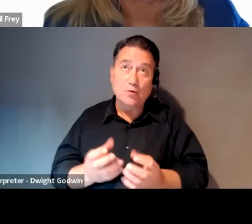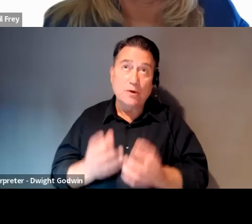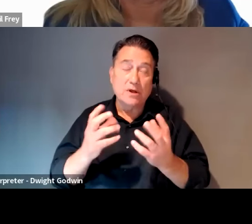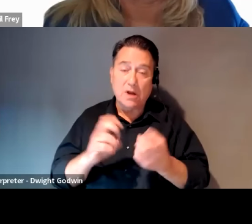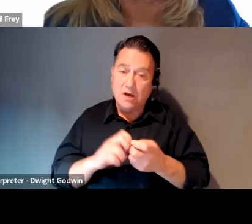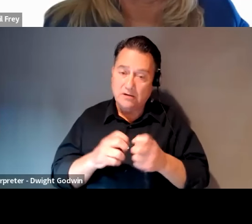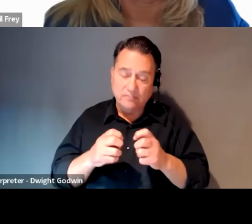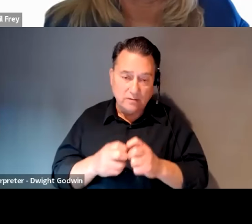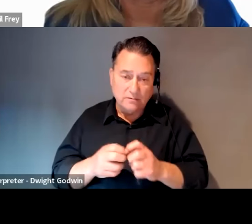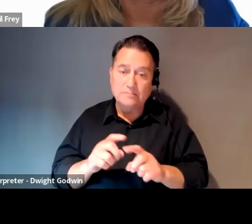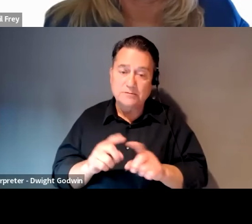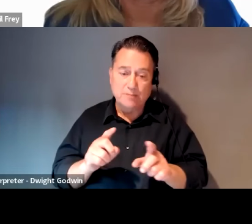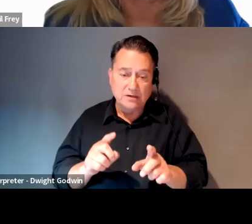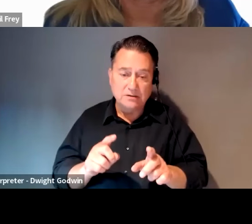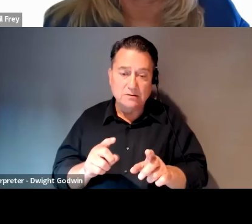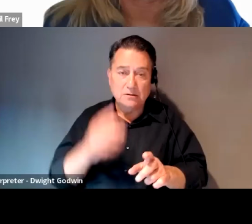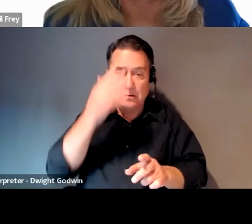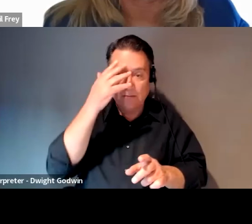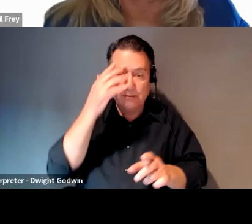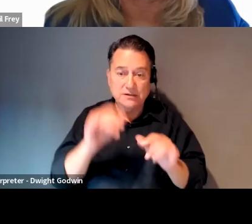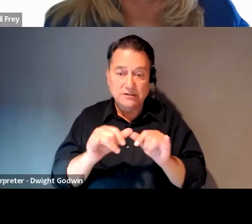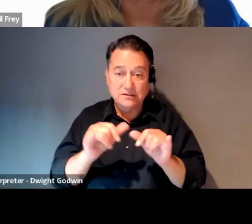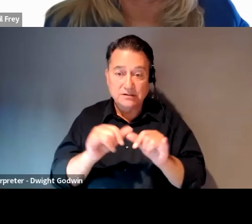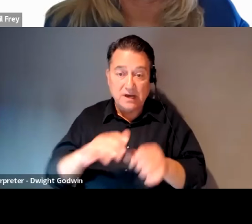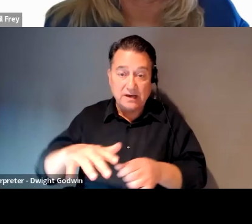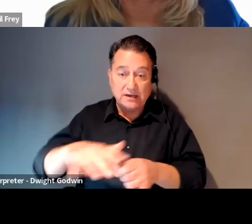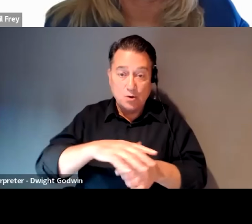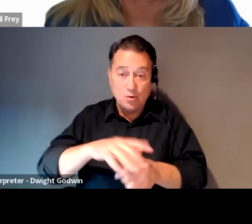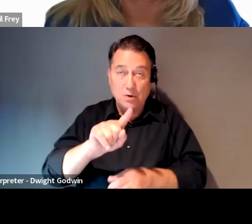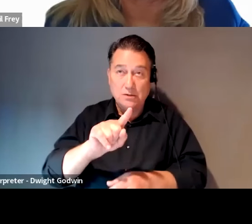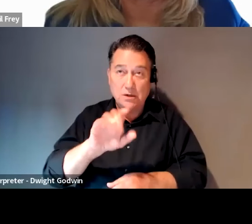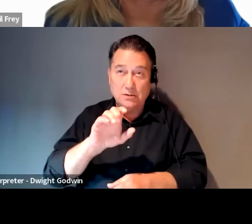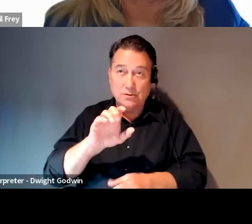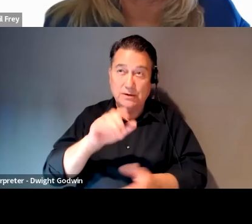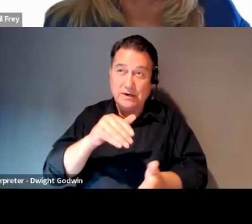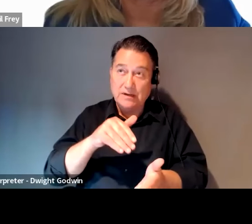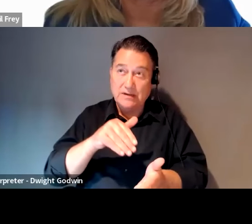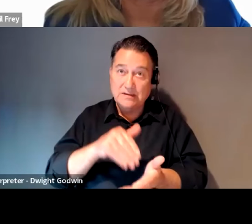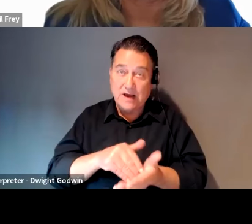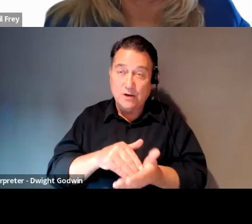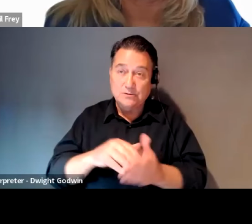but because of the size of our jurisdiction, we're 100,000 population county.